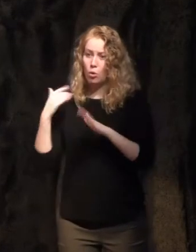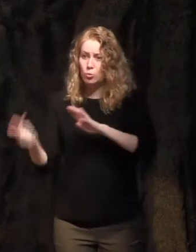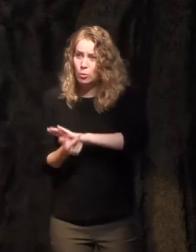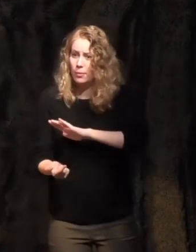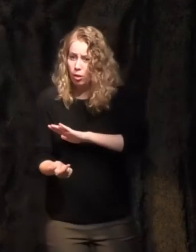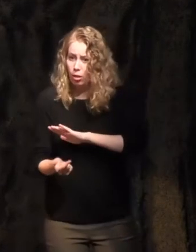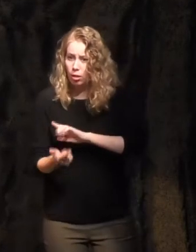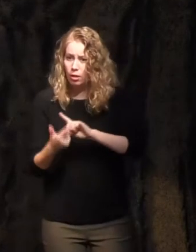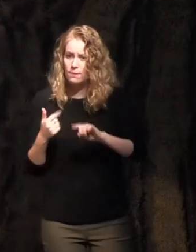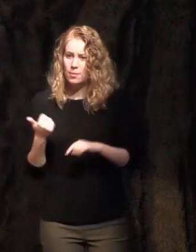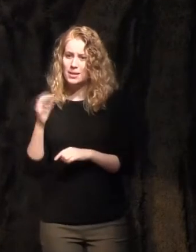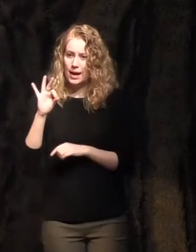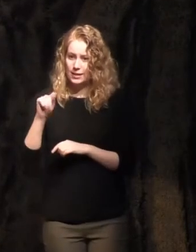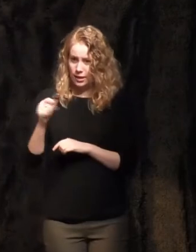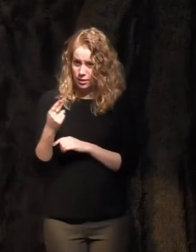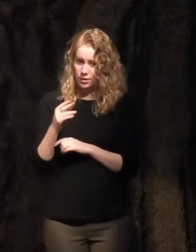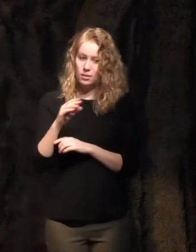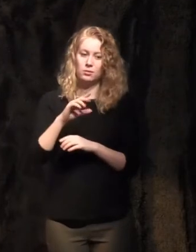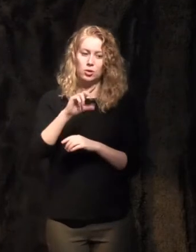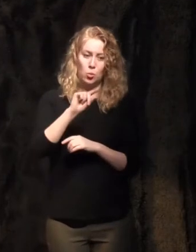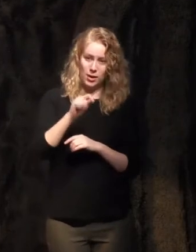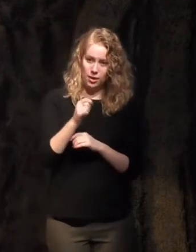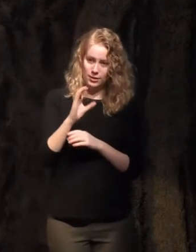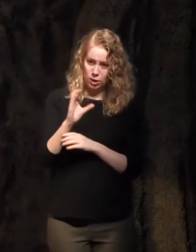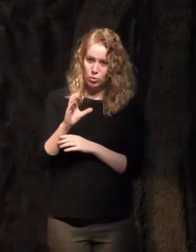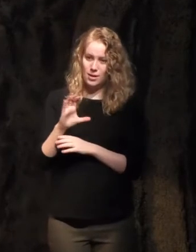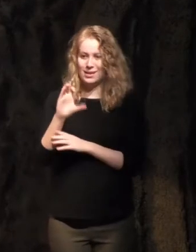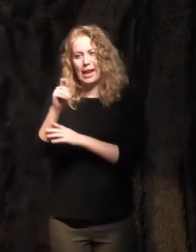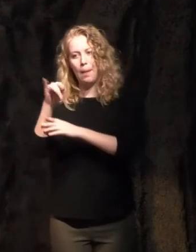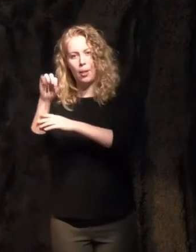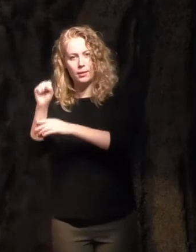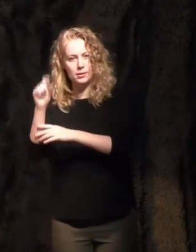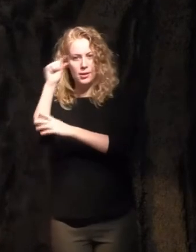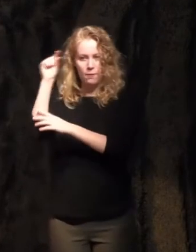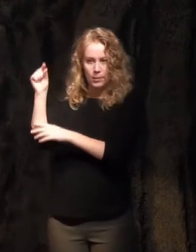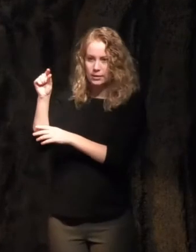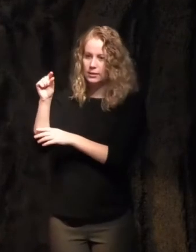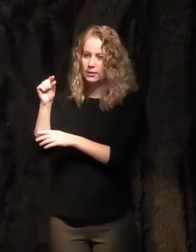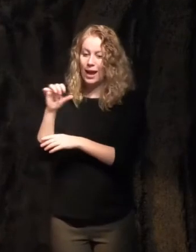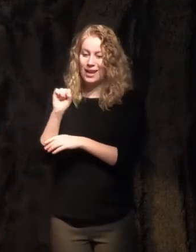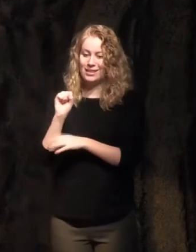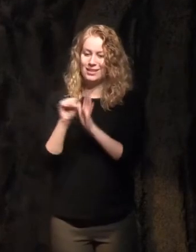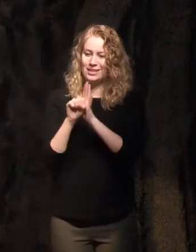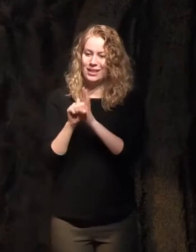met by 19th and 20th century industrial capitalists, governments, and state security forces